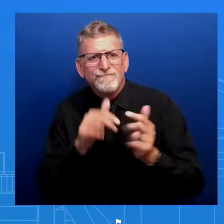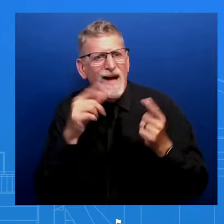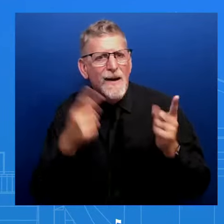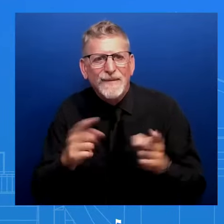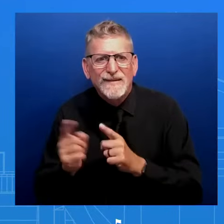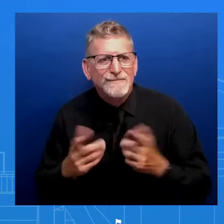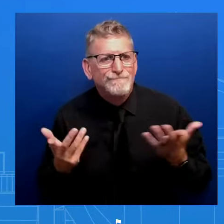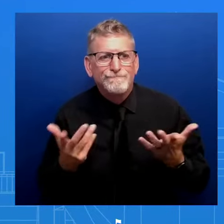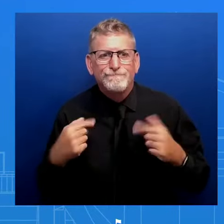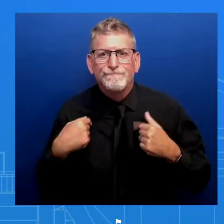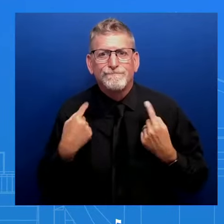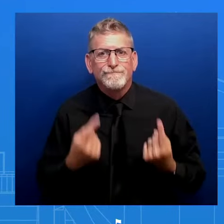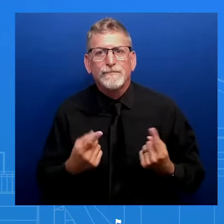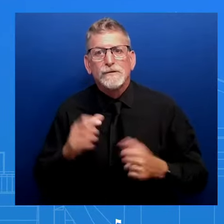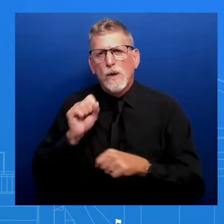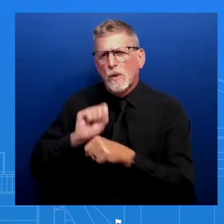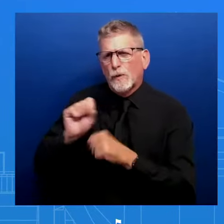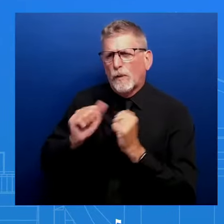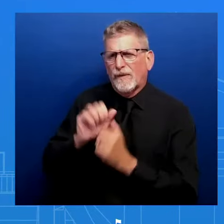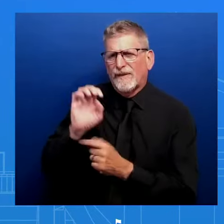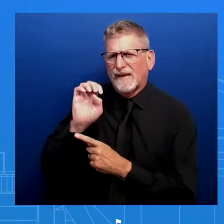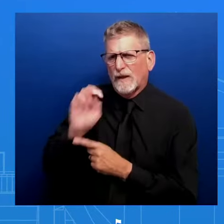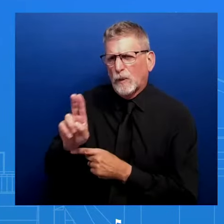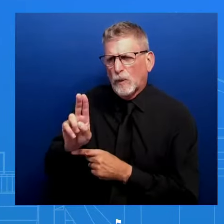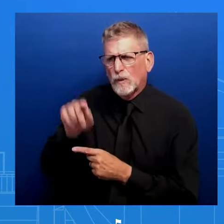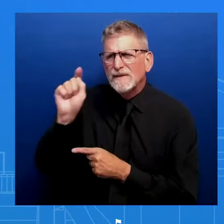we're working with Ukraine and other European partners